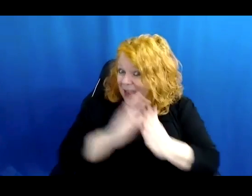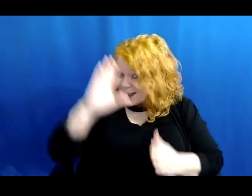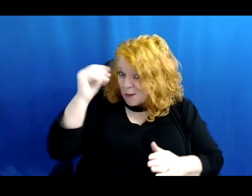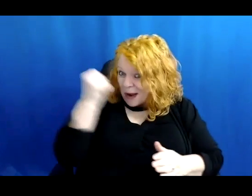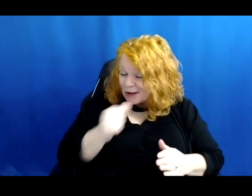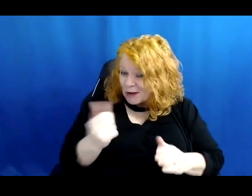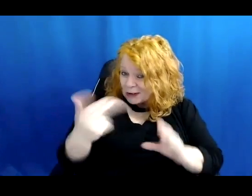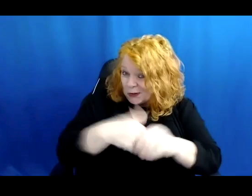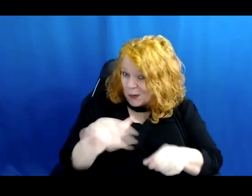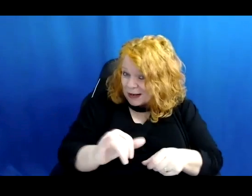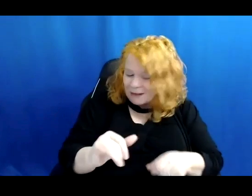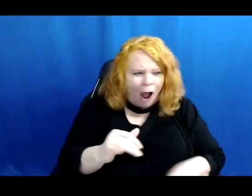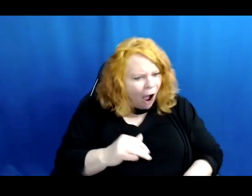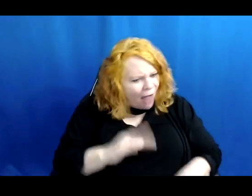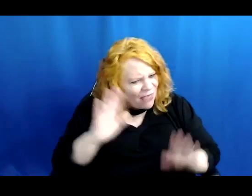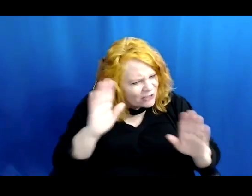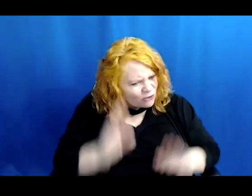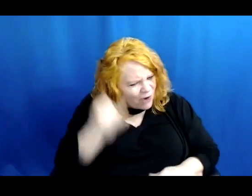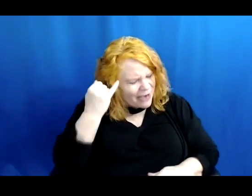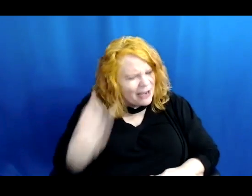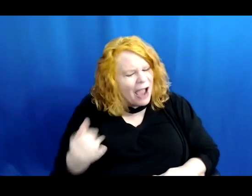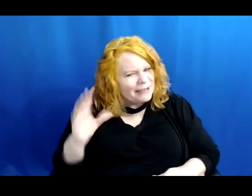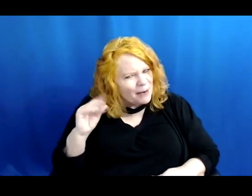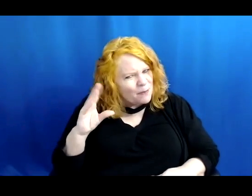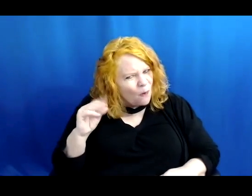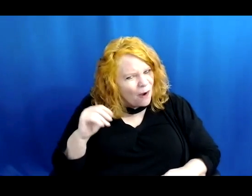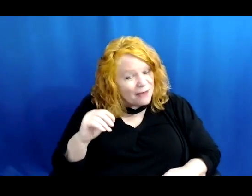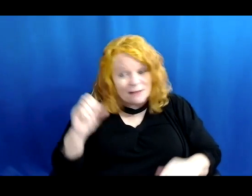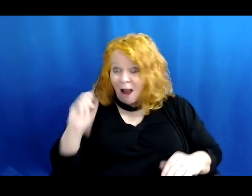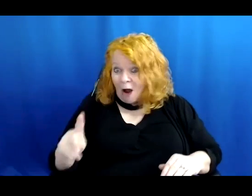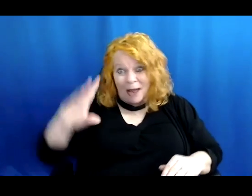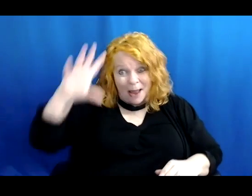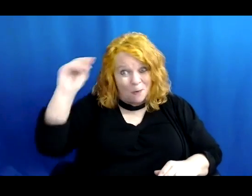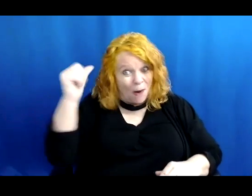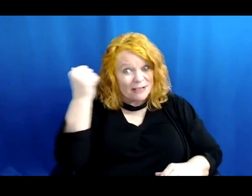I think that is a really great idea boys. Boys and girls, we are going to say hello